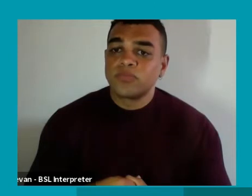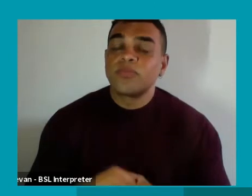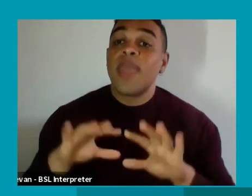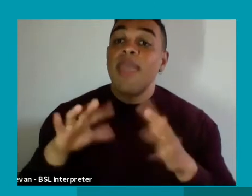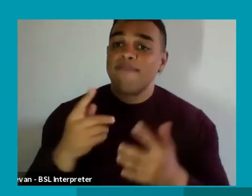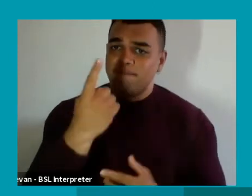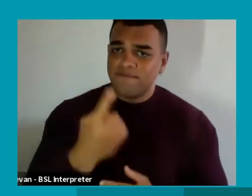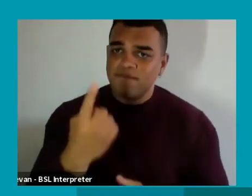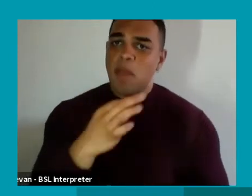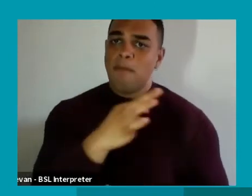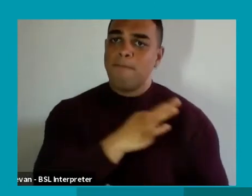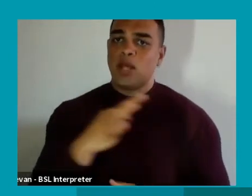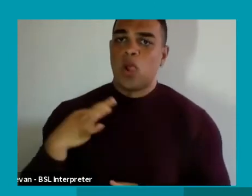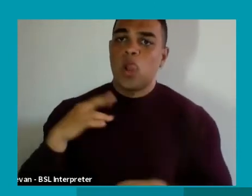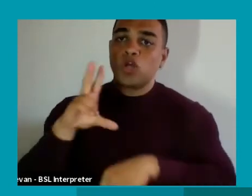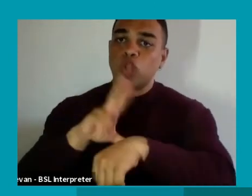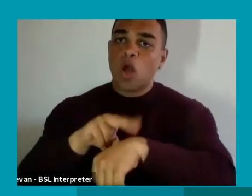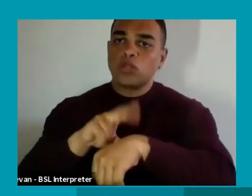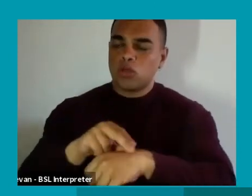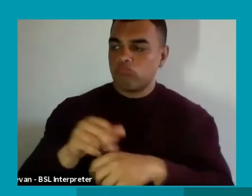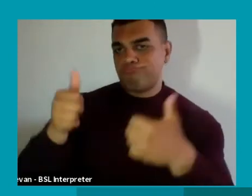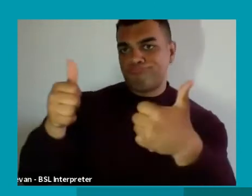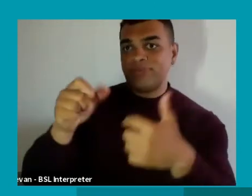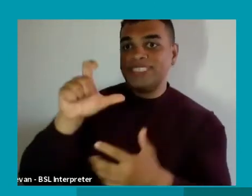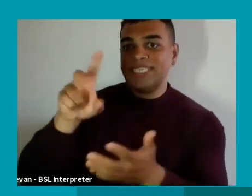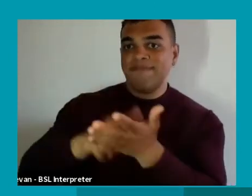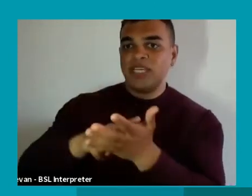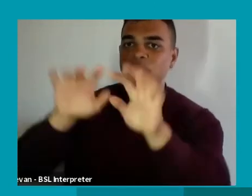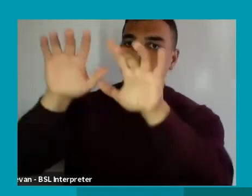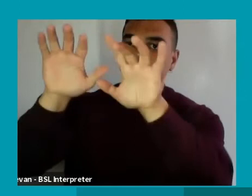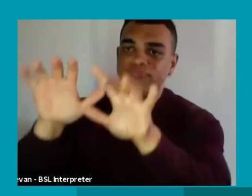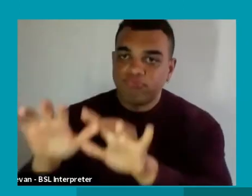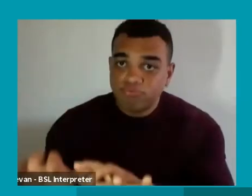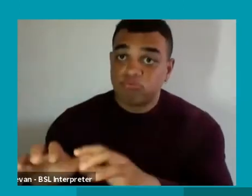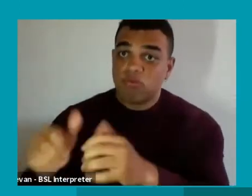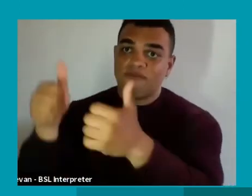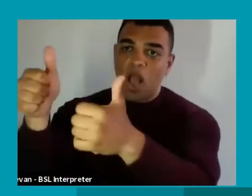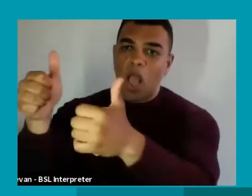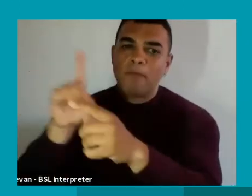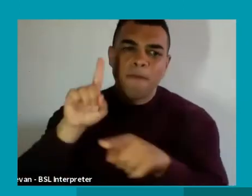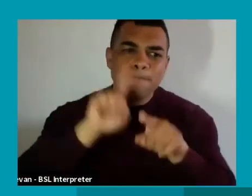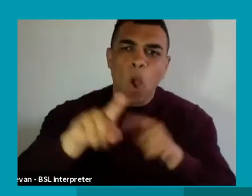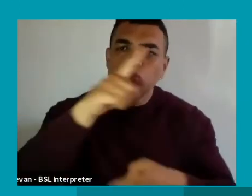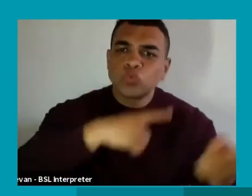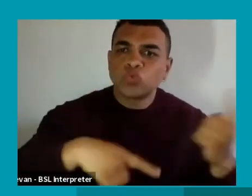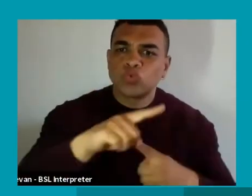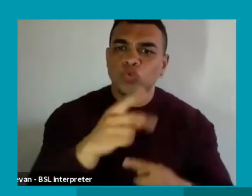your CV can be longer than two pages, but for the vast majority of people, that's all you have to make an